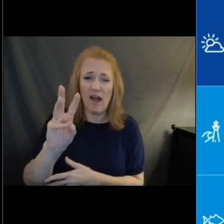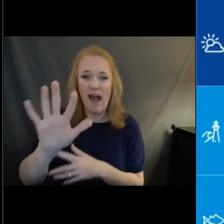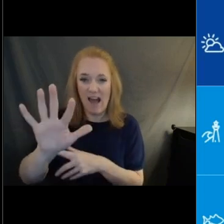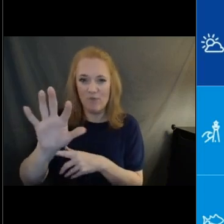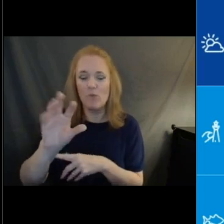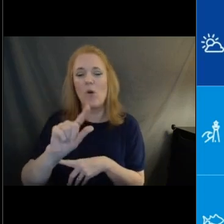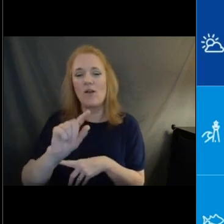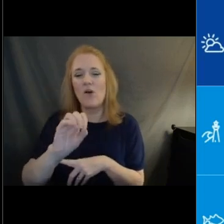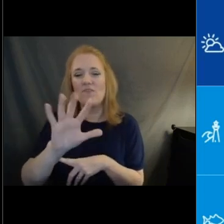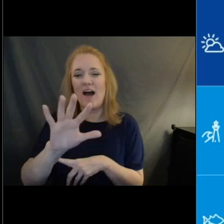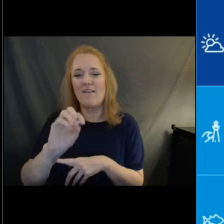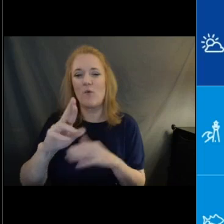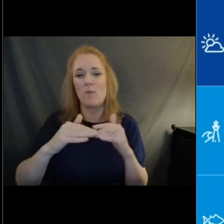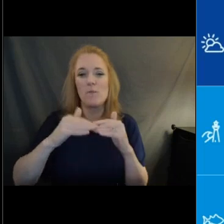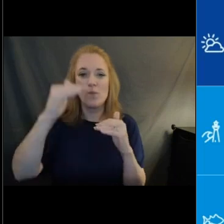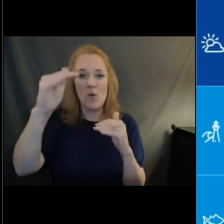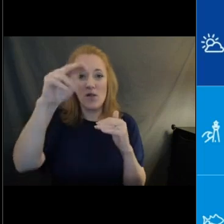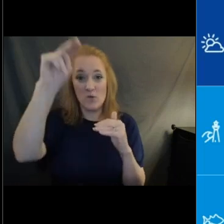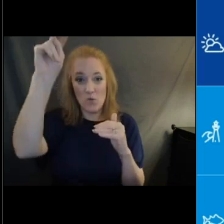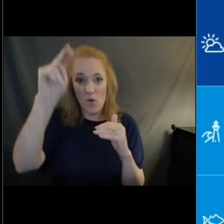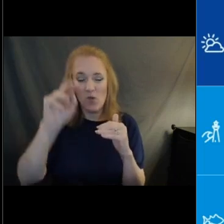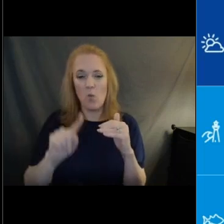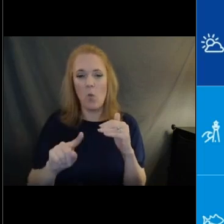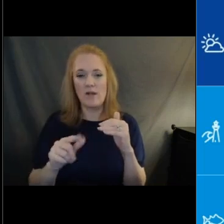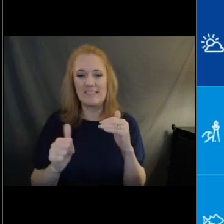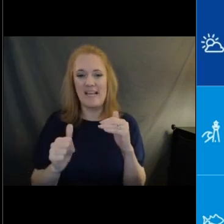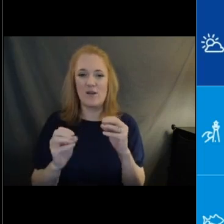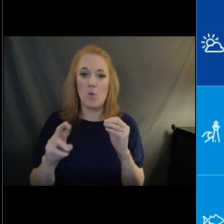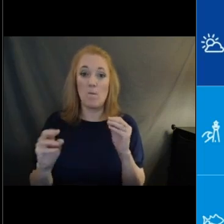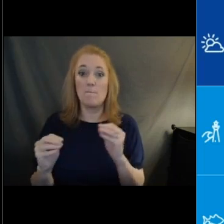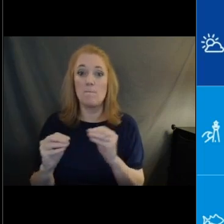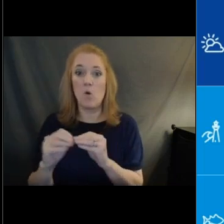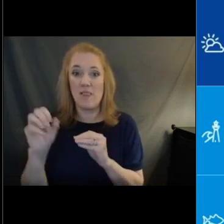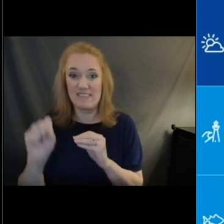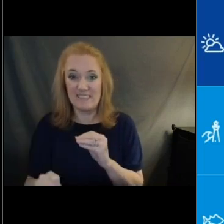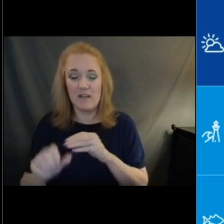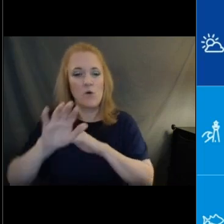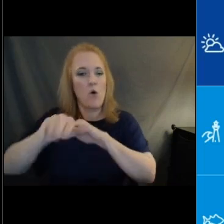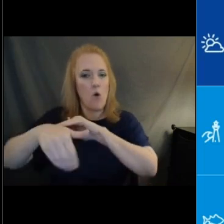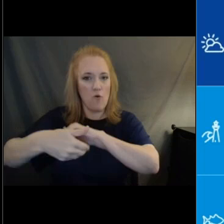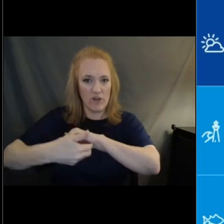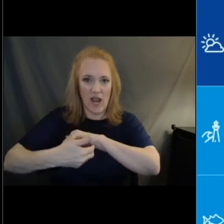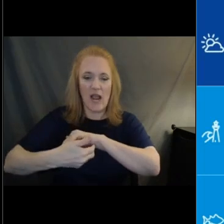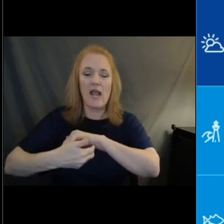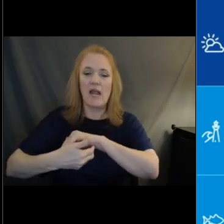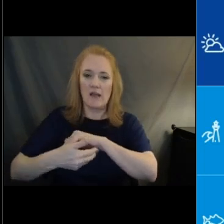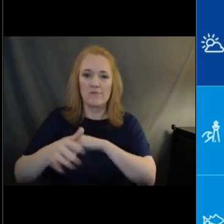and 110 or greater in the South, again with those overnight minimum temperatures staying around 75